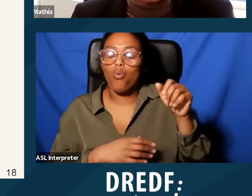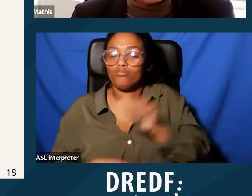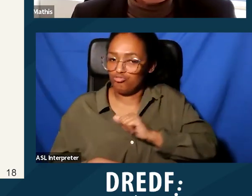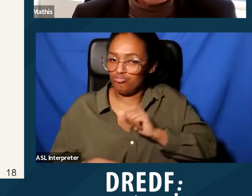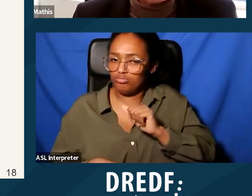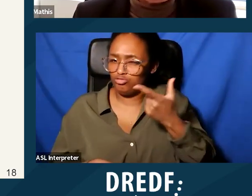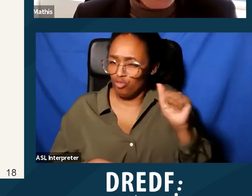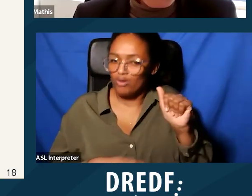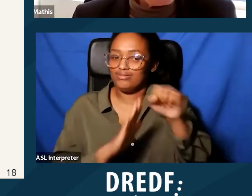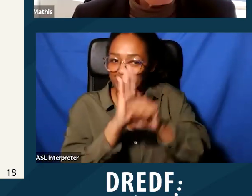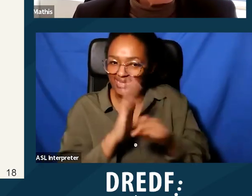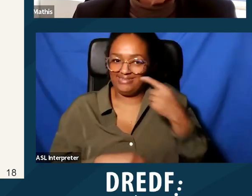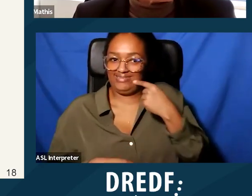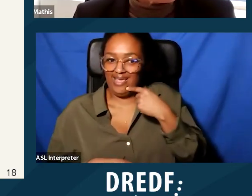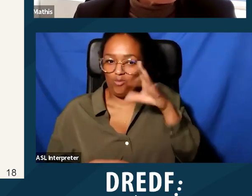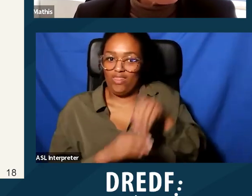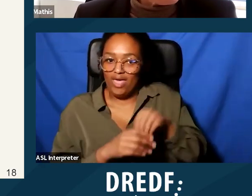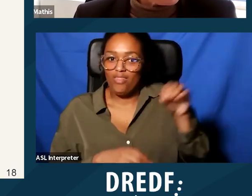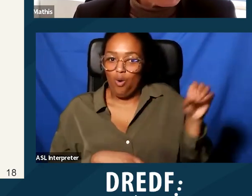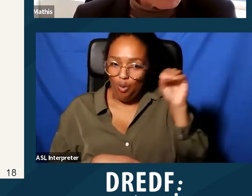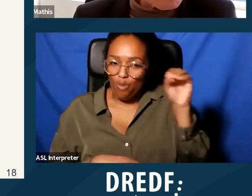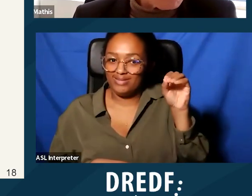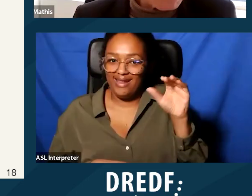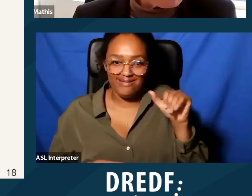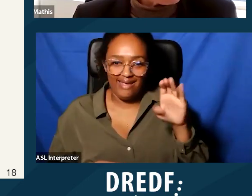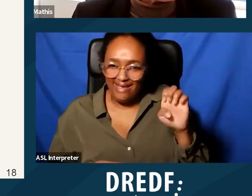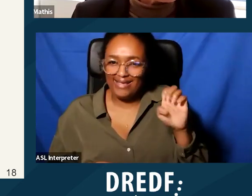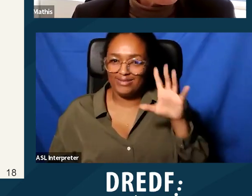And I just want to take a minute to read what the Supreme Court said about that.